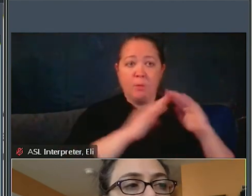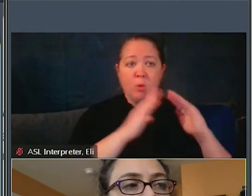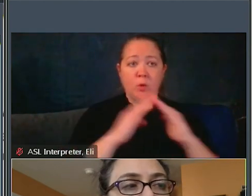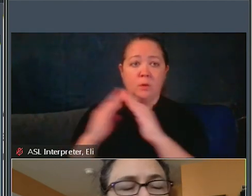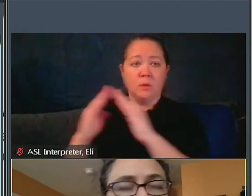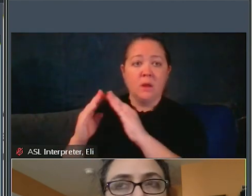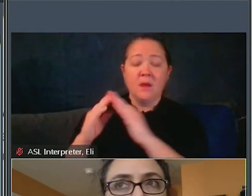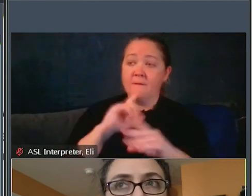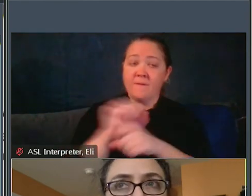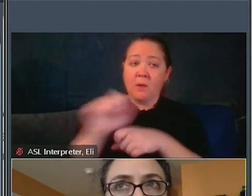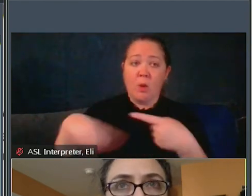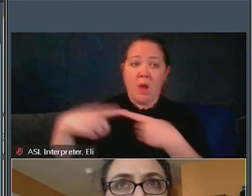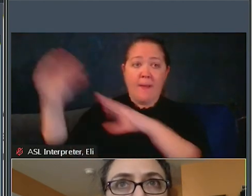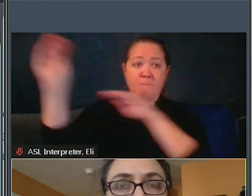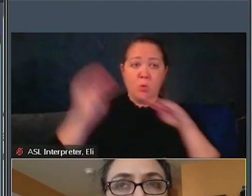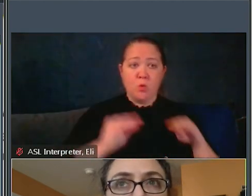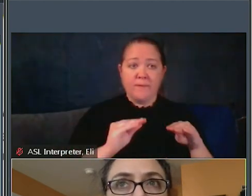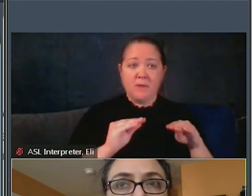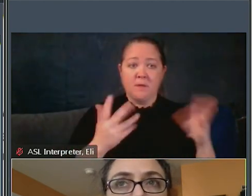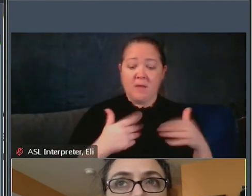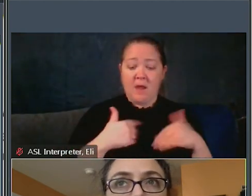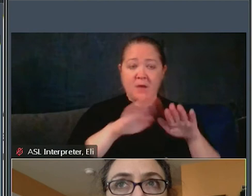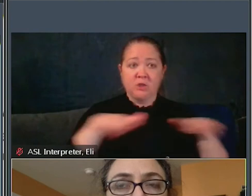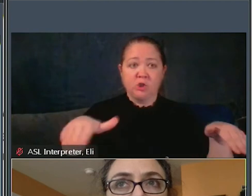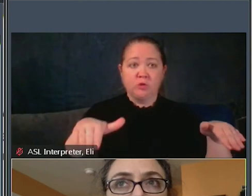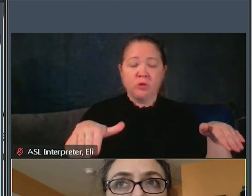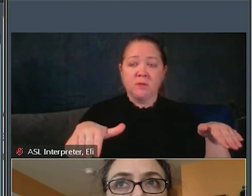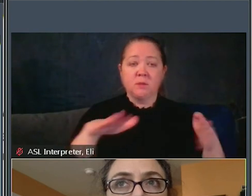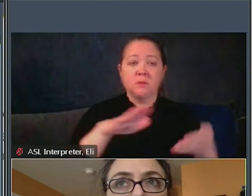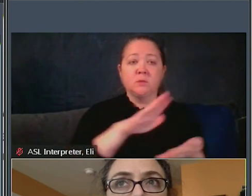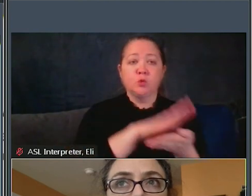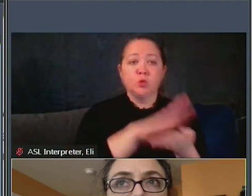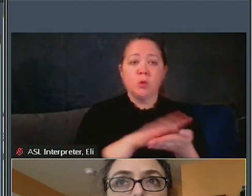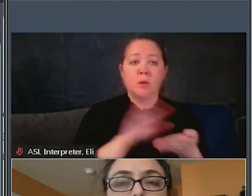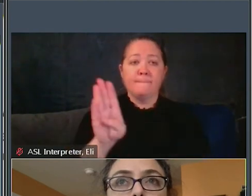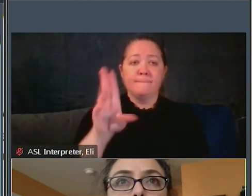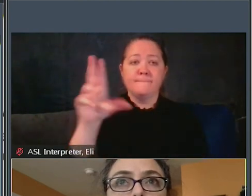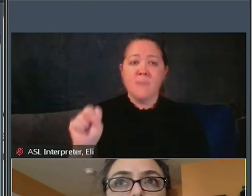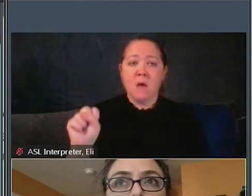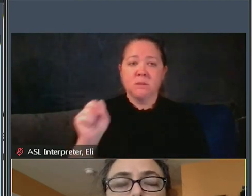there was a children's school bus stop directly in front of the shelter. And this,